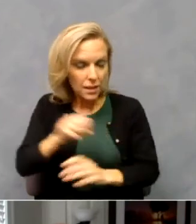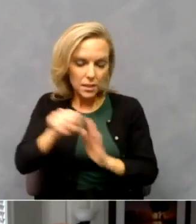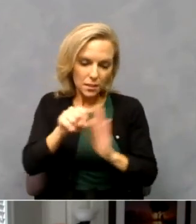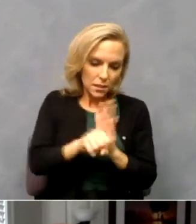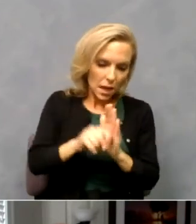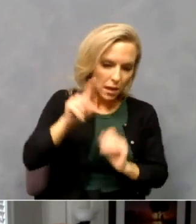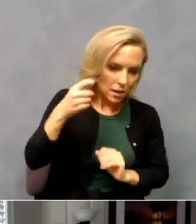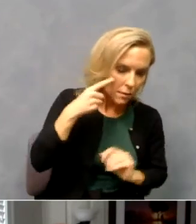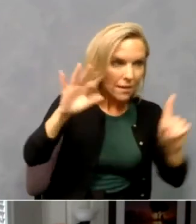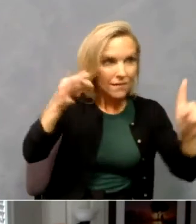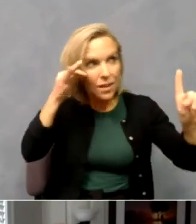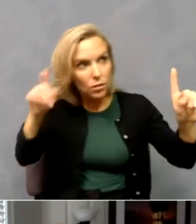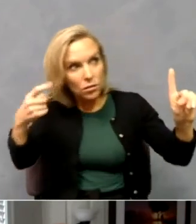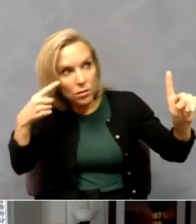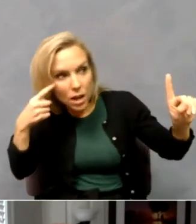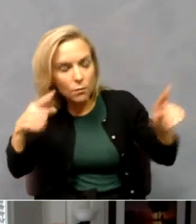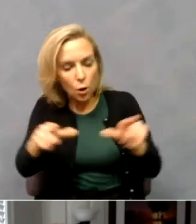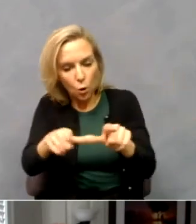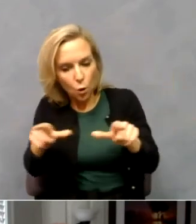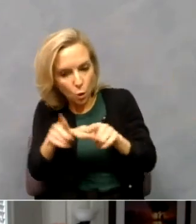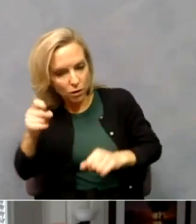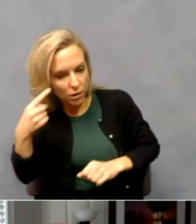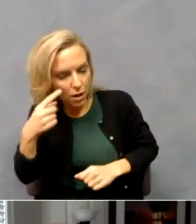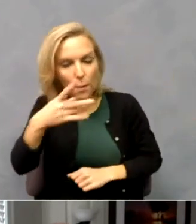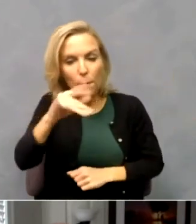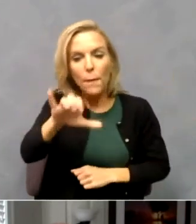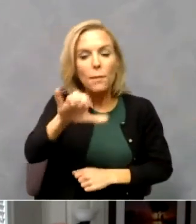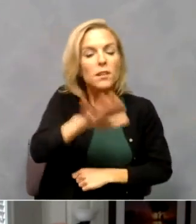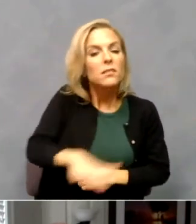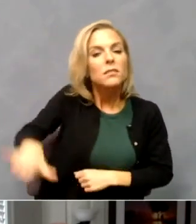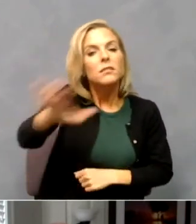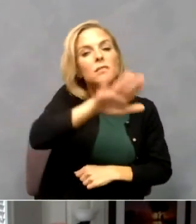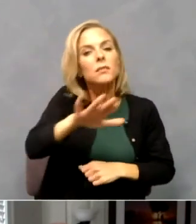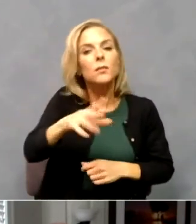public entities, through the government and many private partners. Such a CVS,